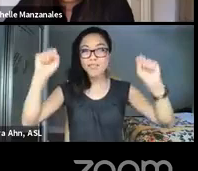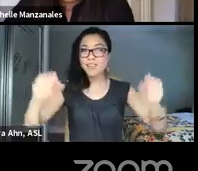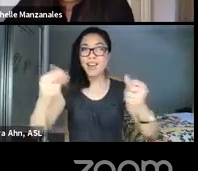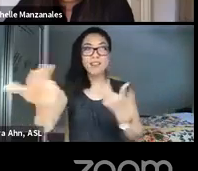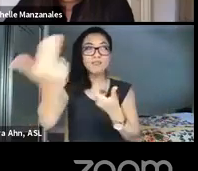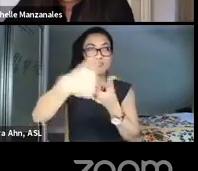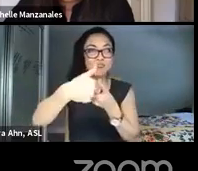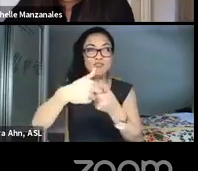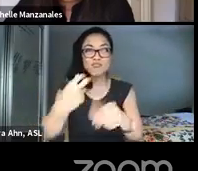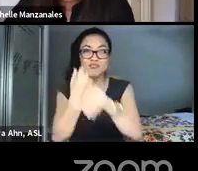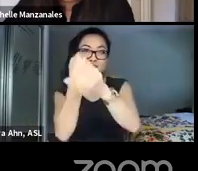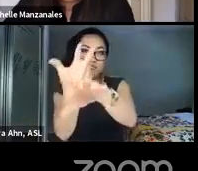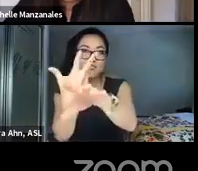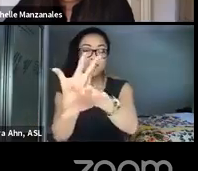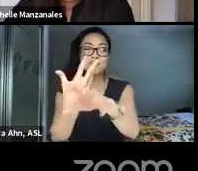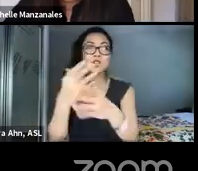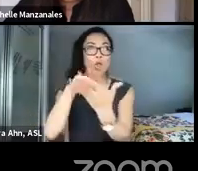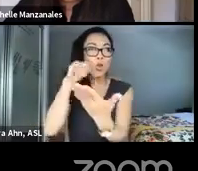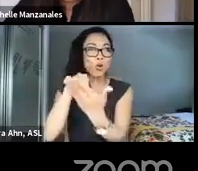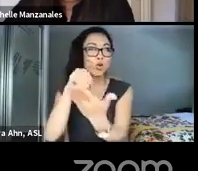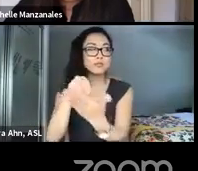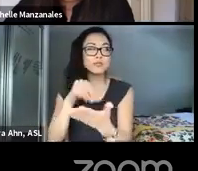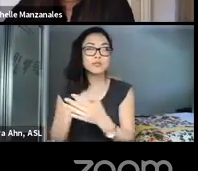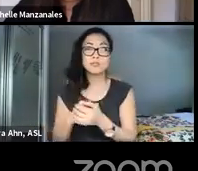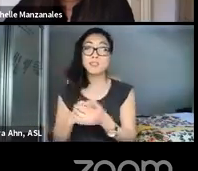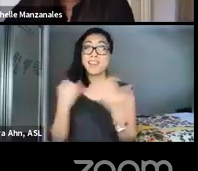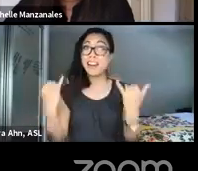situation and also to provide programming online virtually.